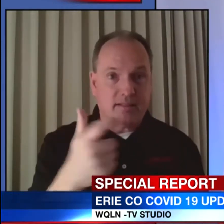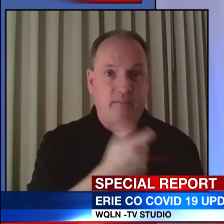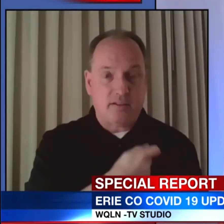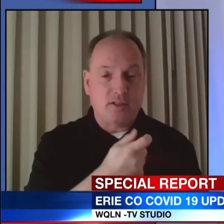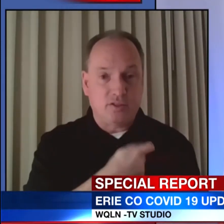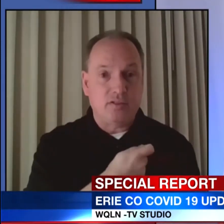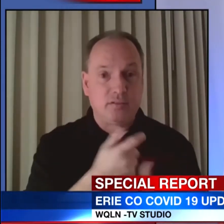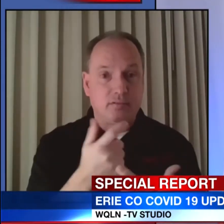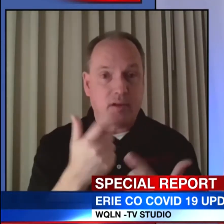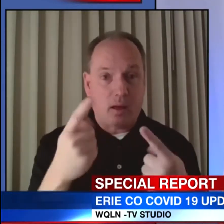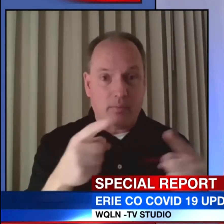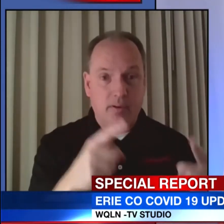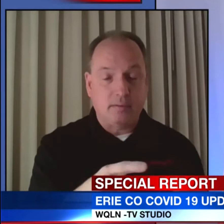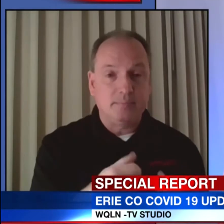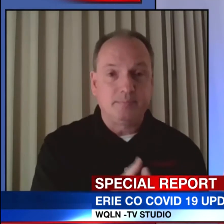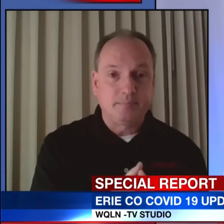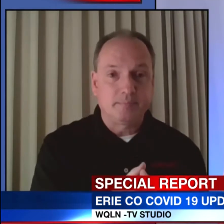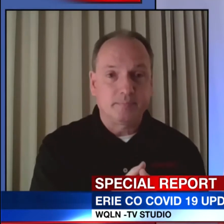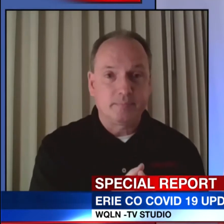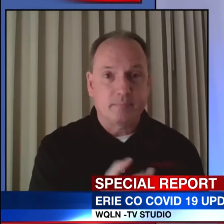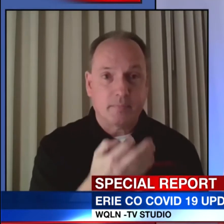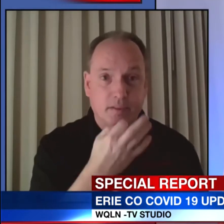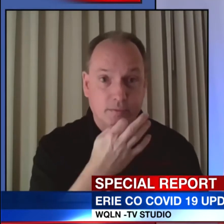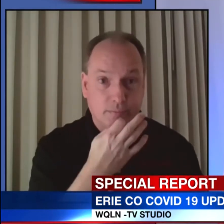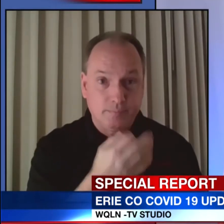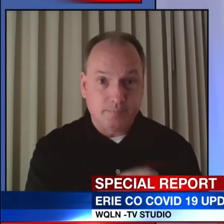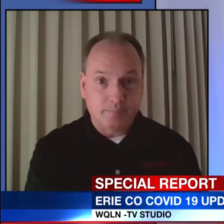SO TO SPEAK, WHERE THERE ARE DAYS WHERE THERE ARE SEVERAL